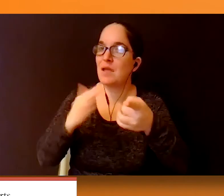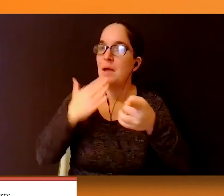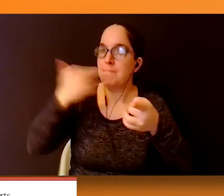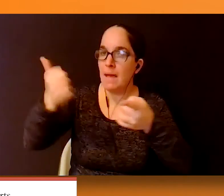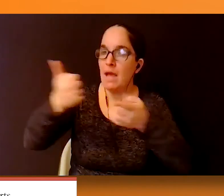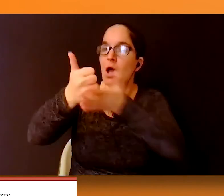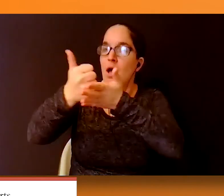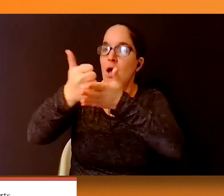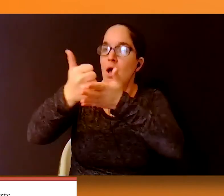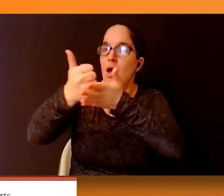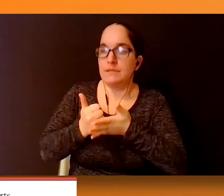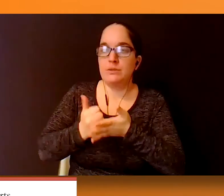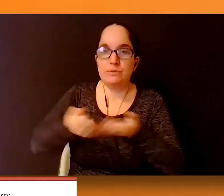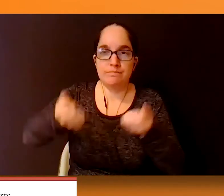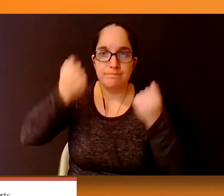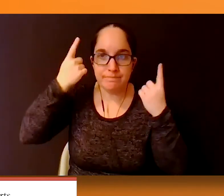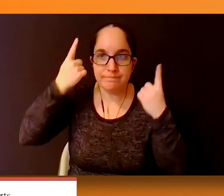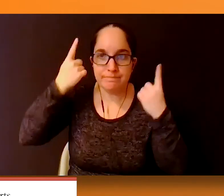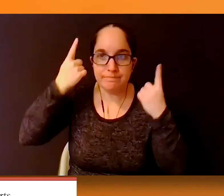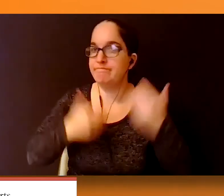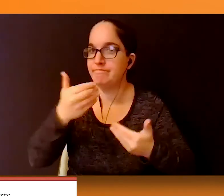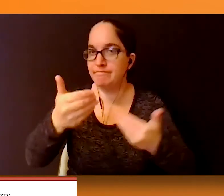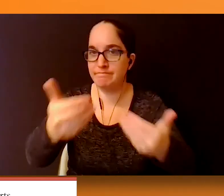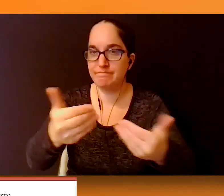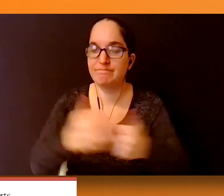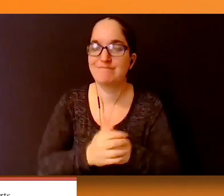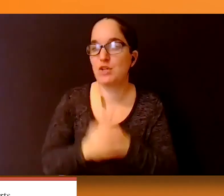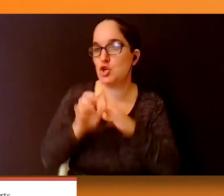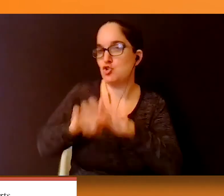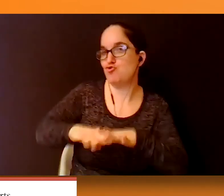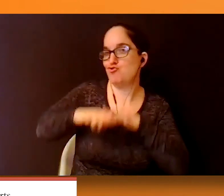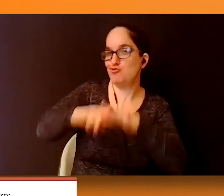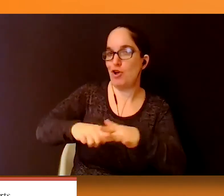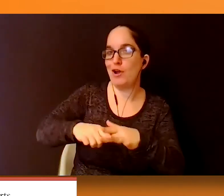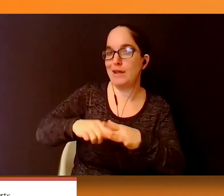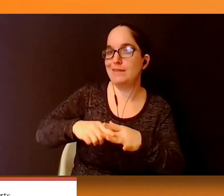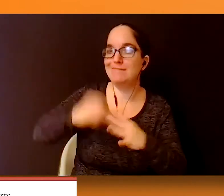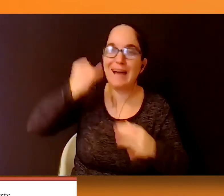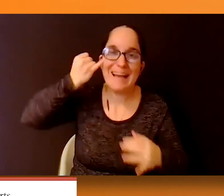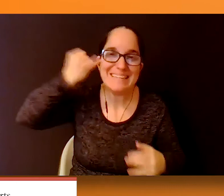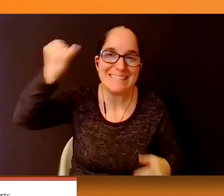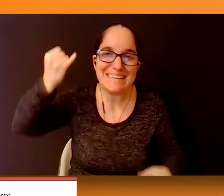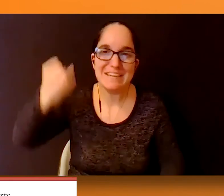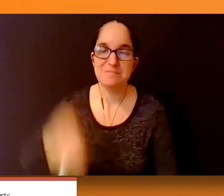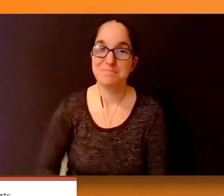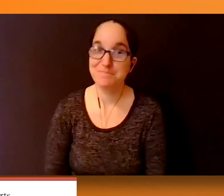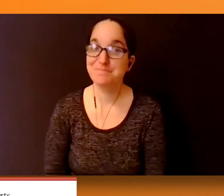So, it gives me a place to jump off from. Starting point while I'm reading.